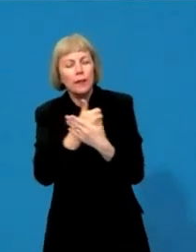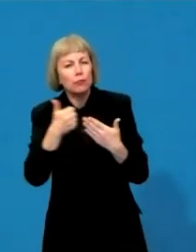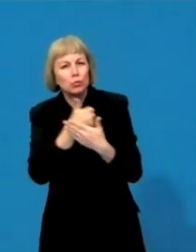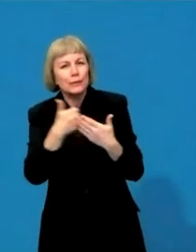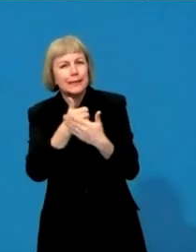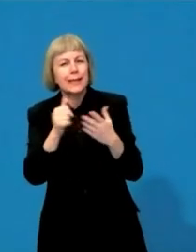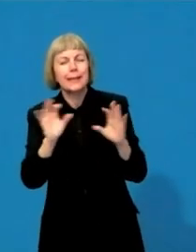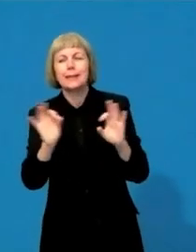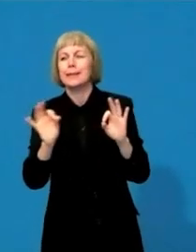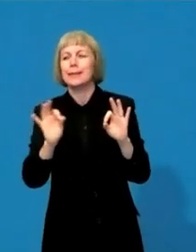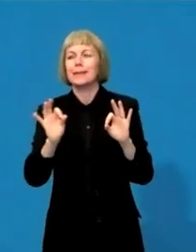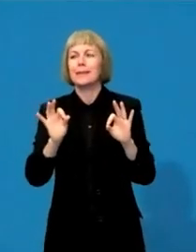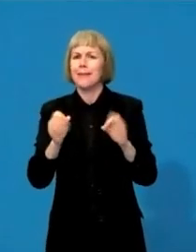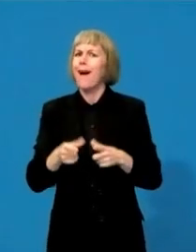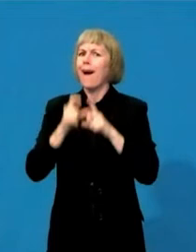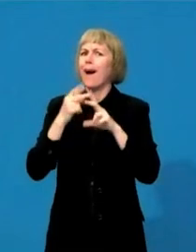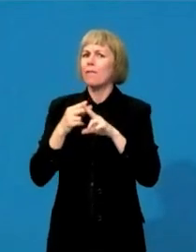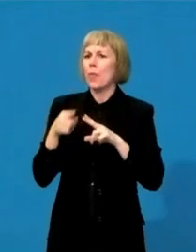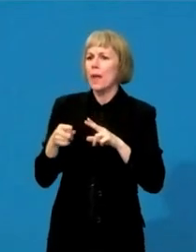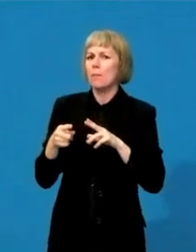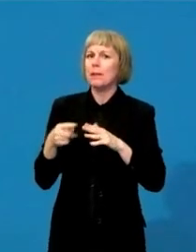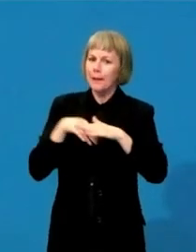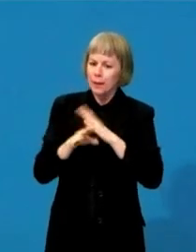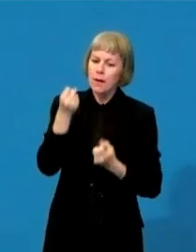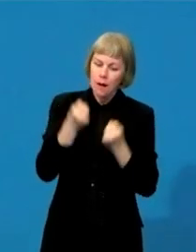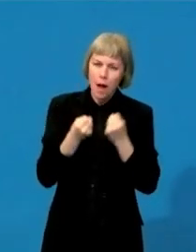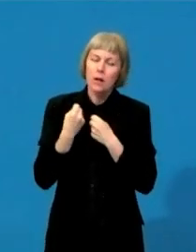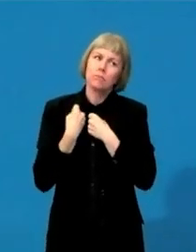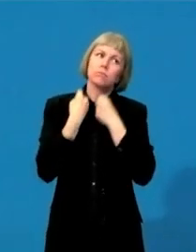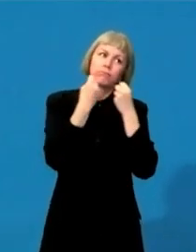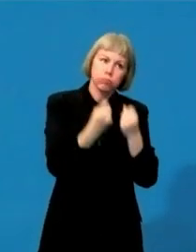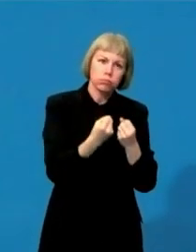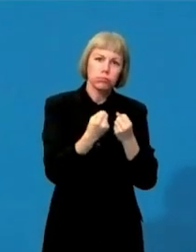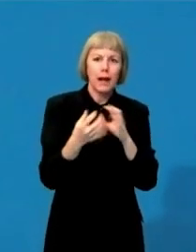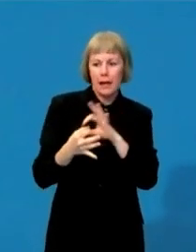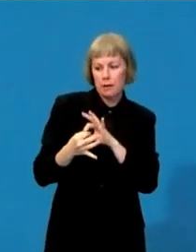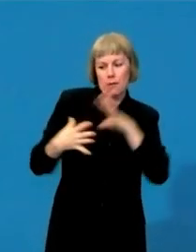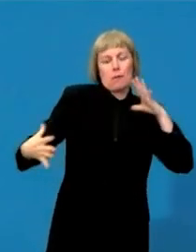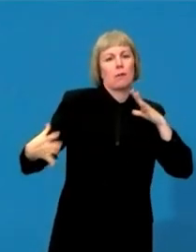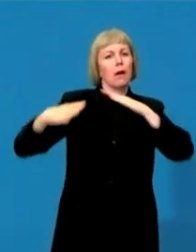So, it's just - it's very hard for them to be away from something they've always known,